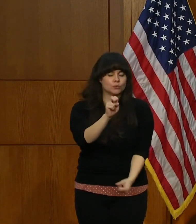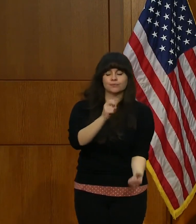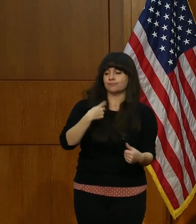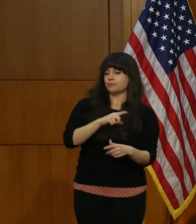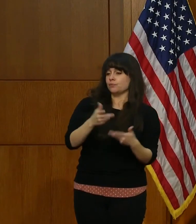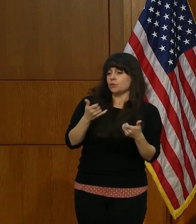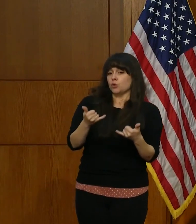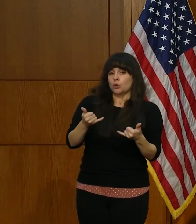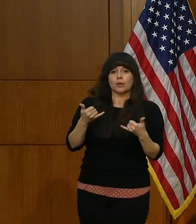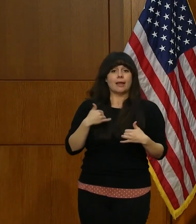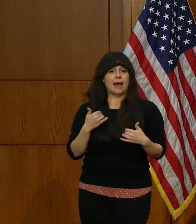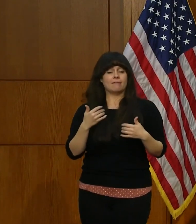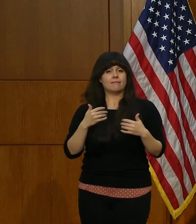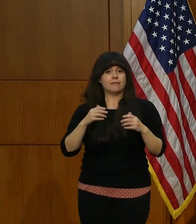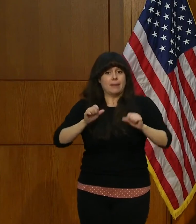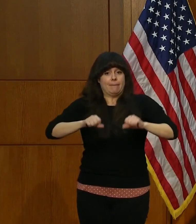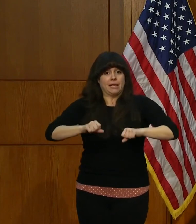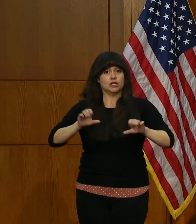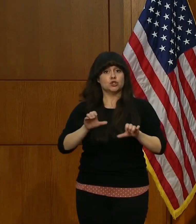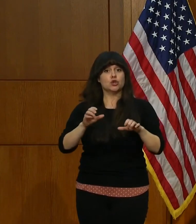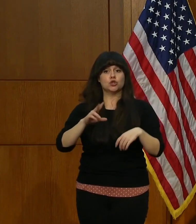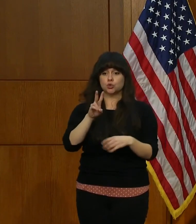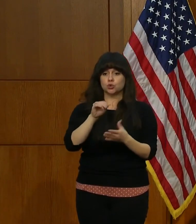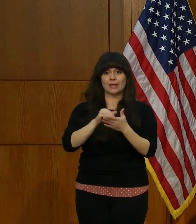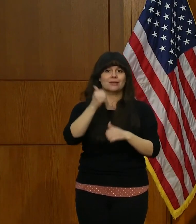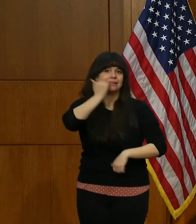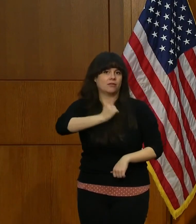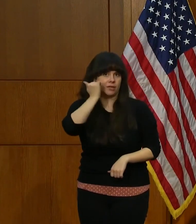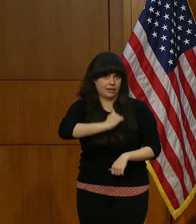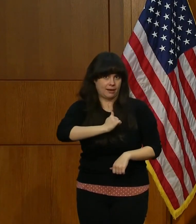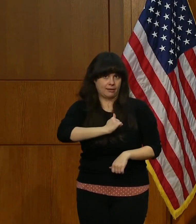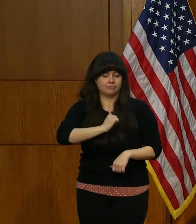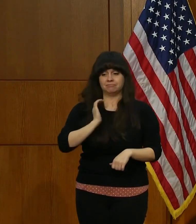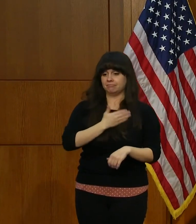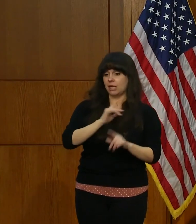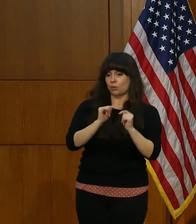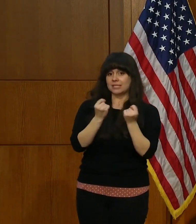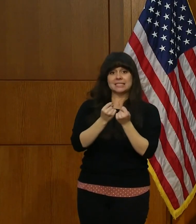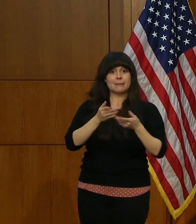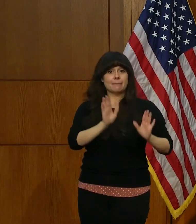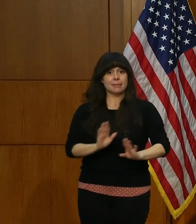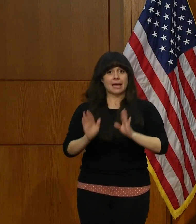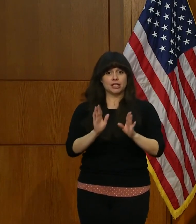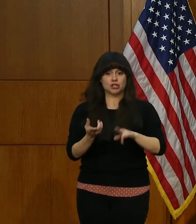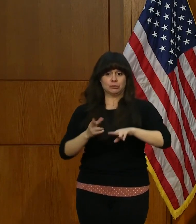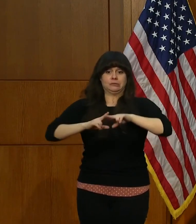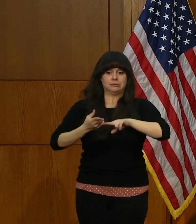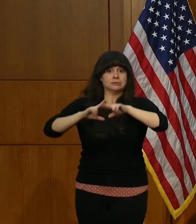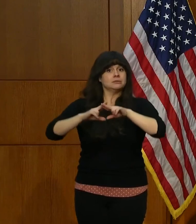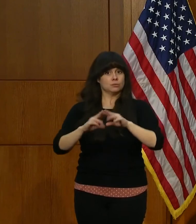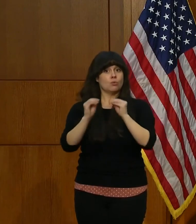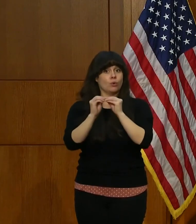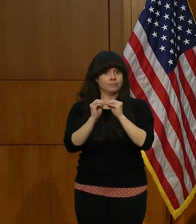ADMINISTER ANOTHER 8000 VACCINE FIRST DOSES. WE CURRENTLY HAVE THE CAPACITY TO DO MORE THAN